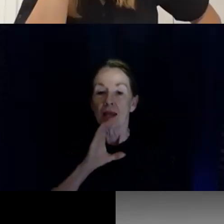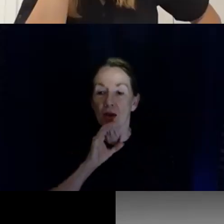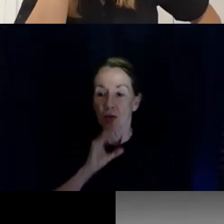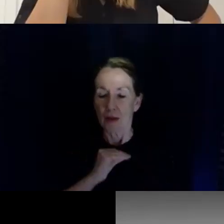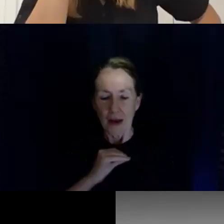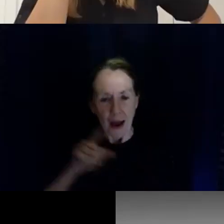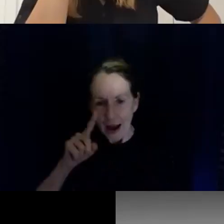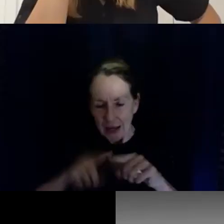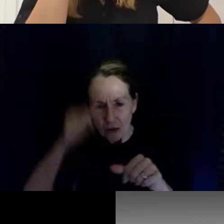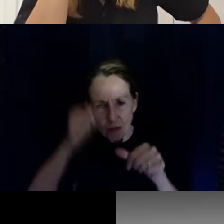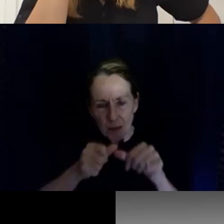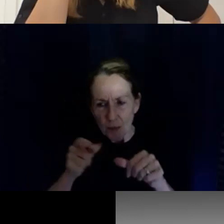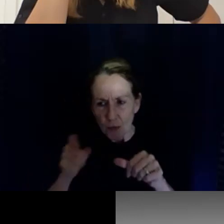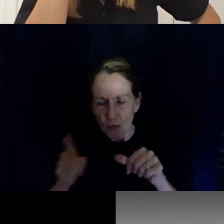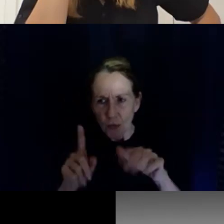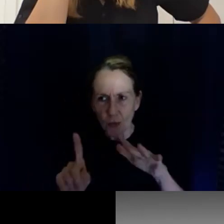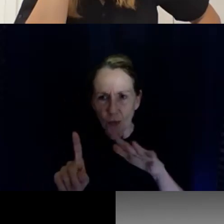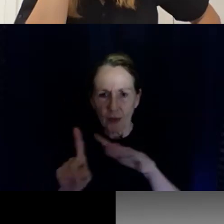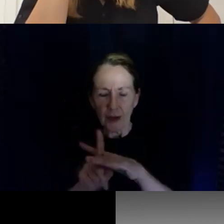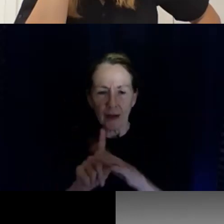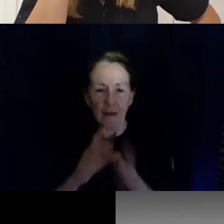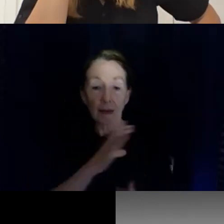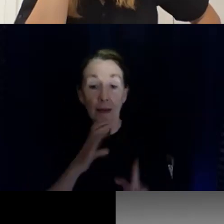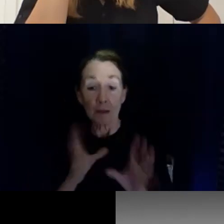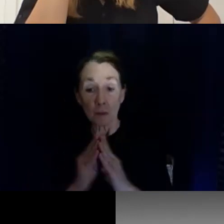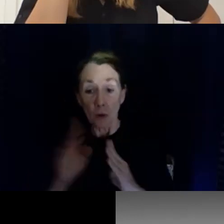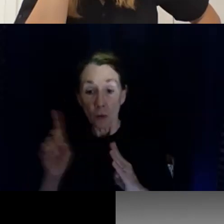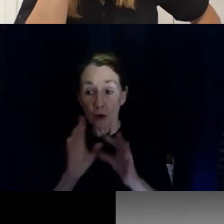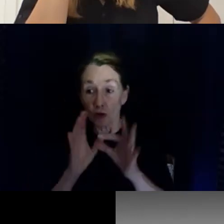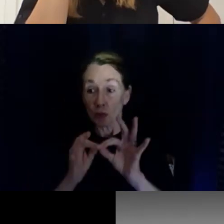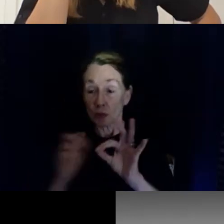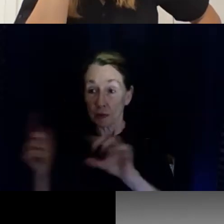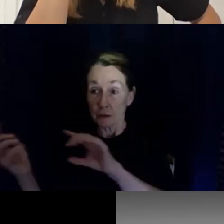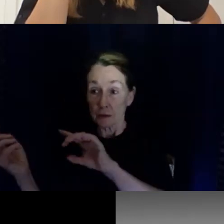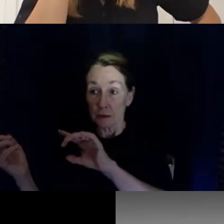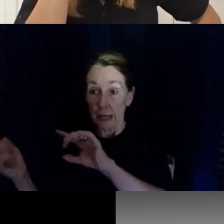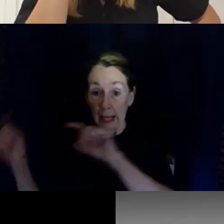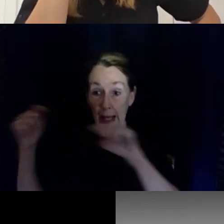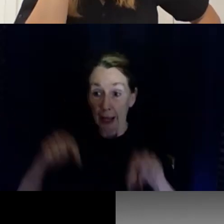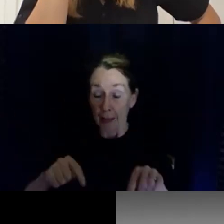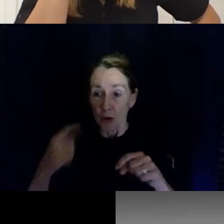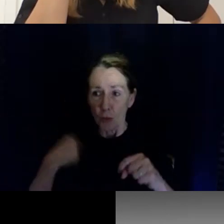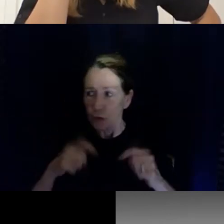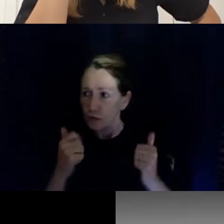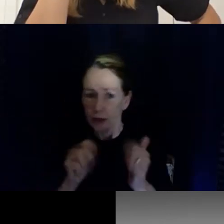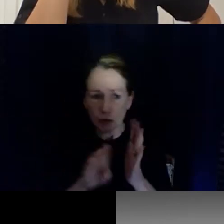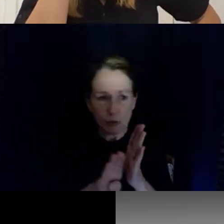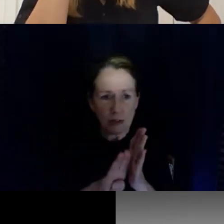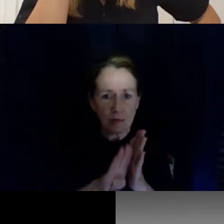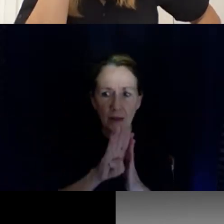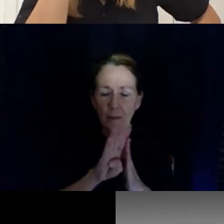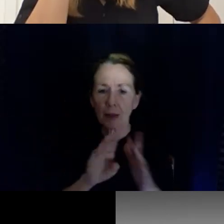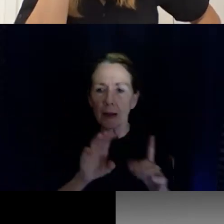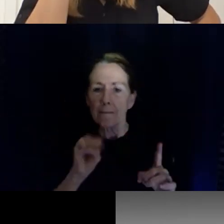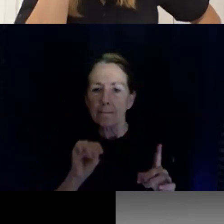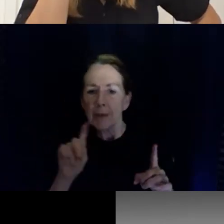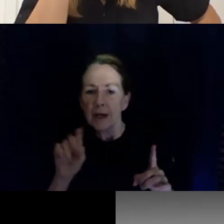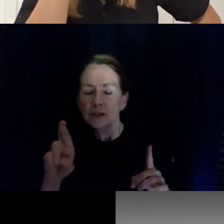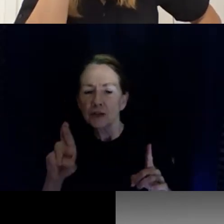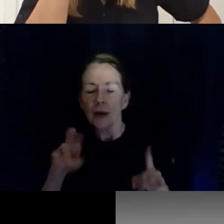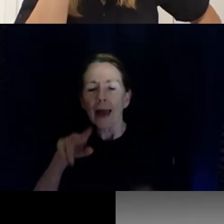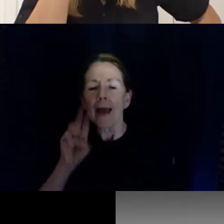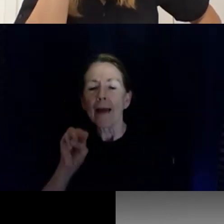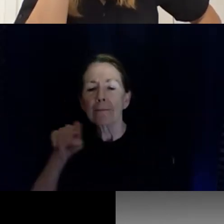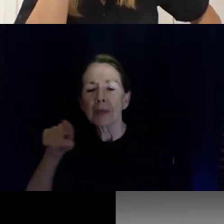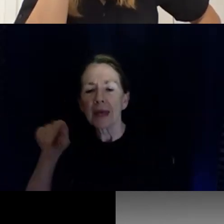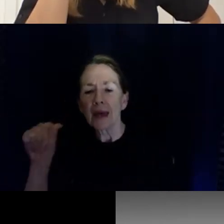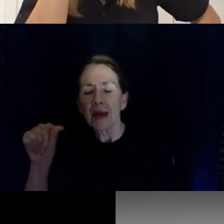WE'RE JUST GOING TO CHANGE THE SCREEN A LITTLE BIT. OKAY.